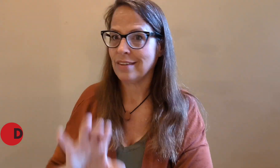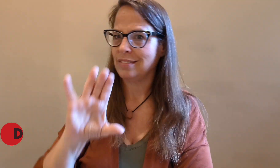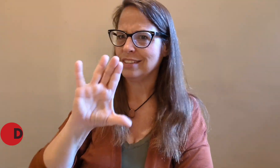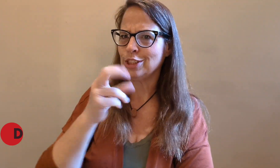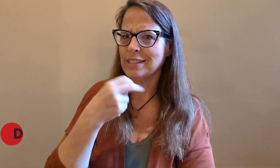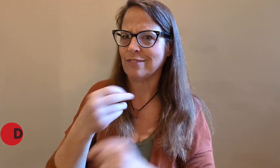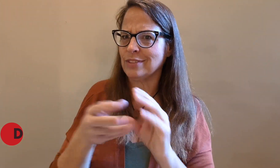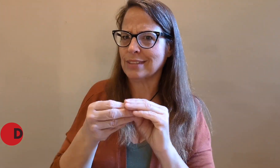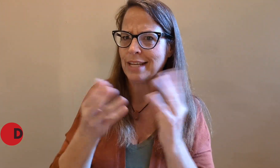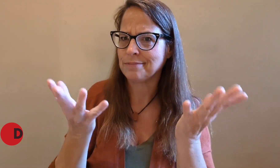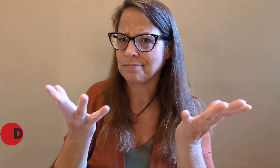[ROBYN]: What does CHS have to say?